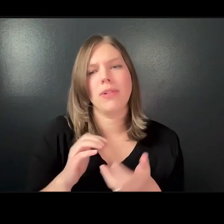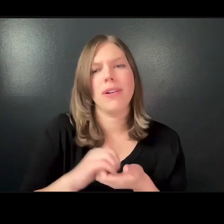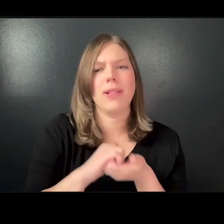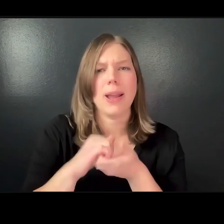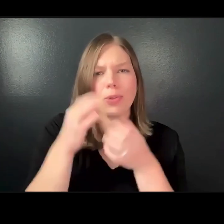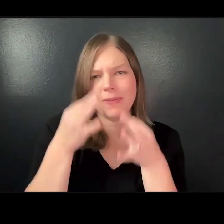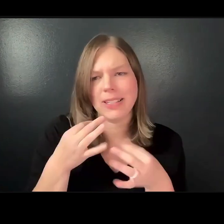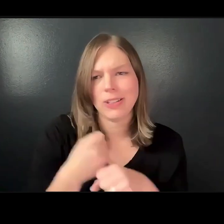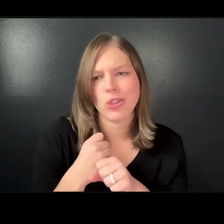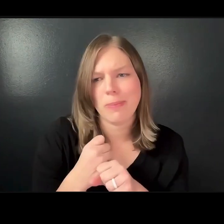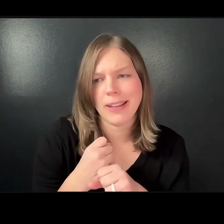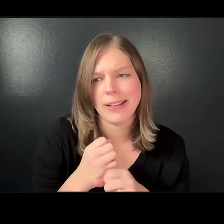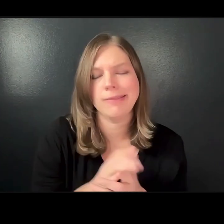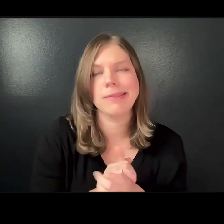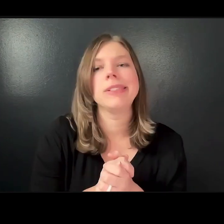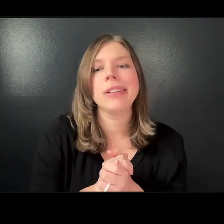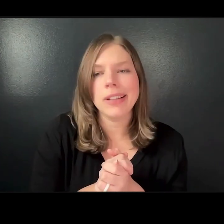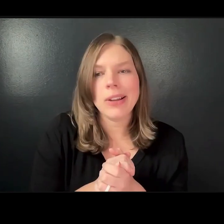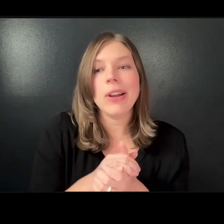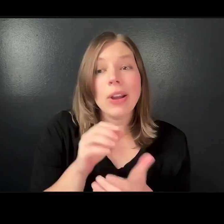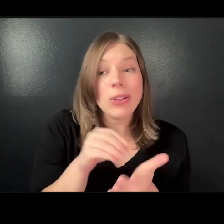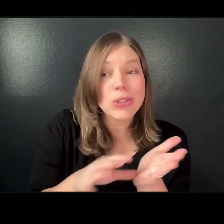Now shifting to collaborative decision making.